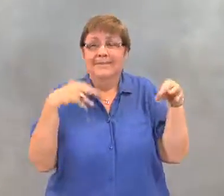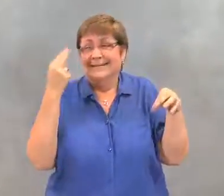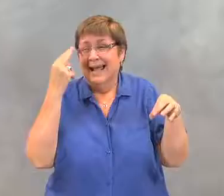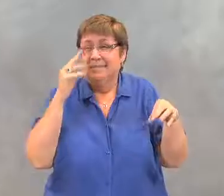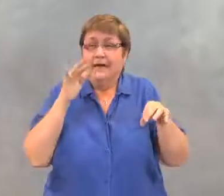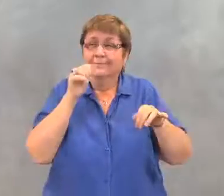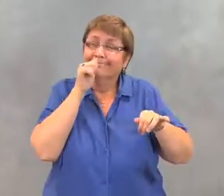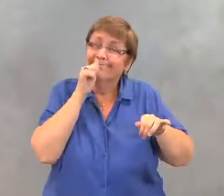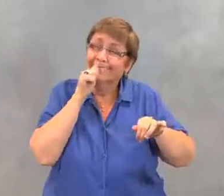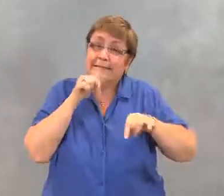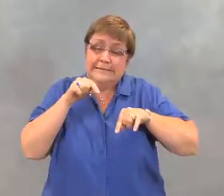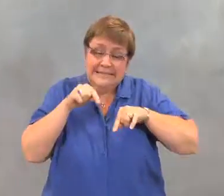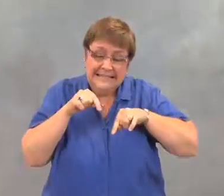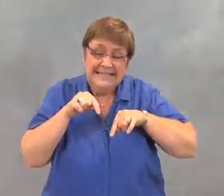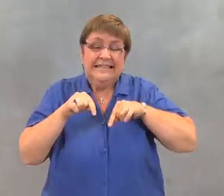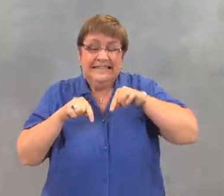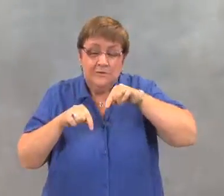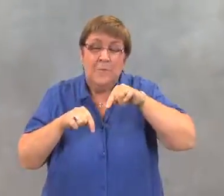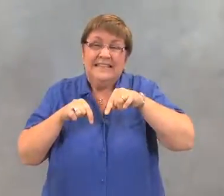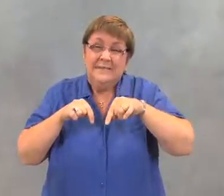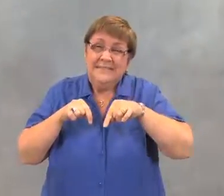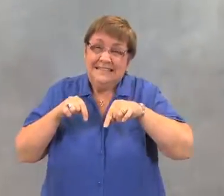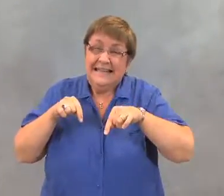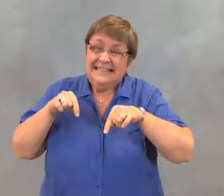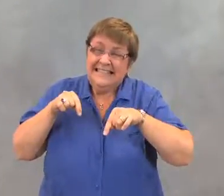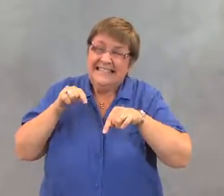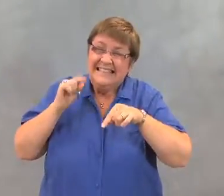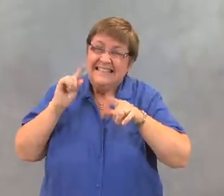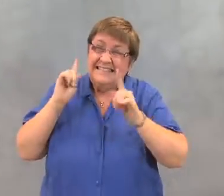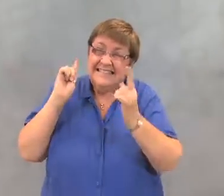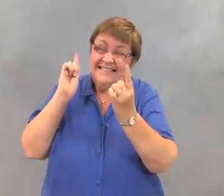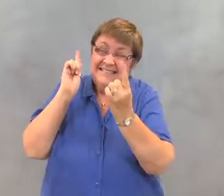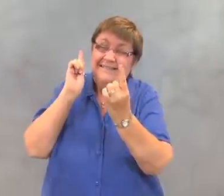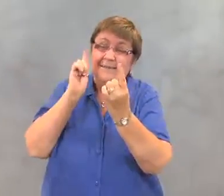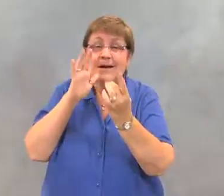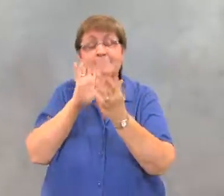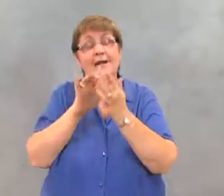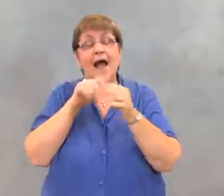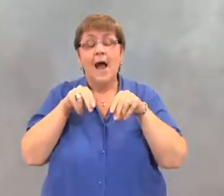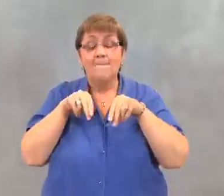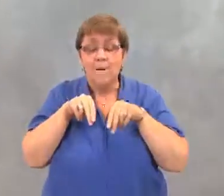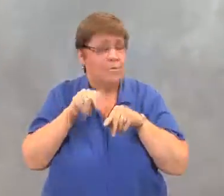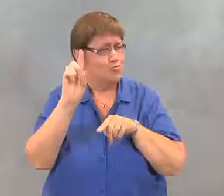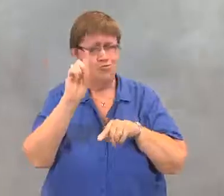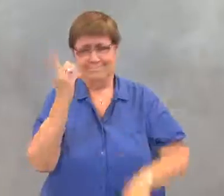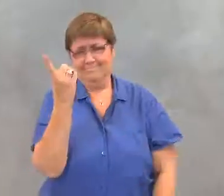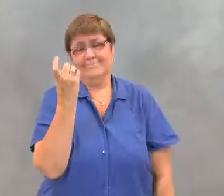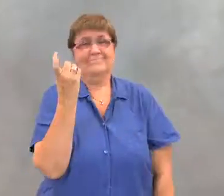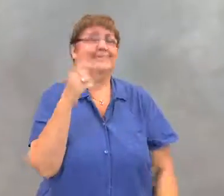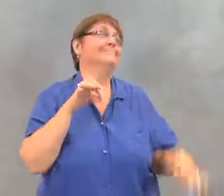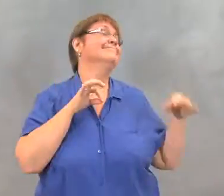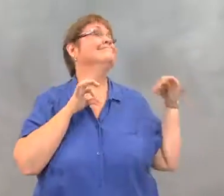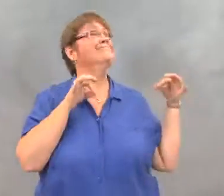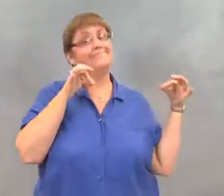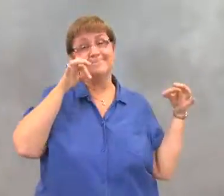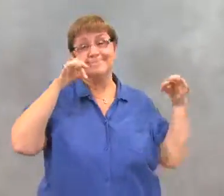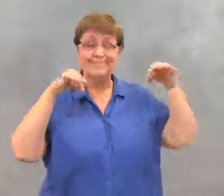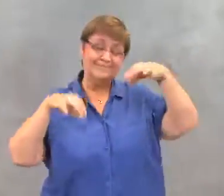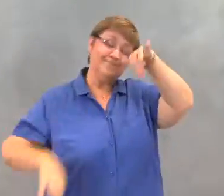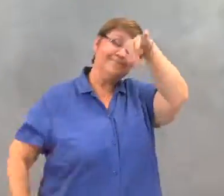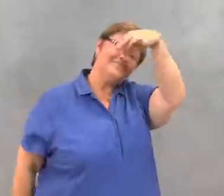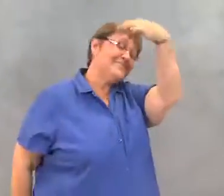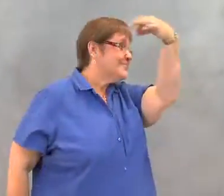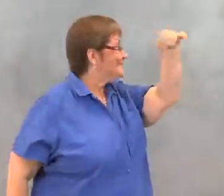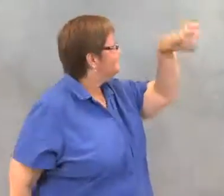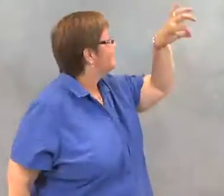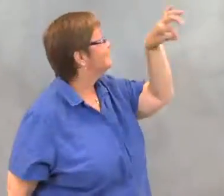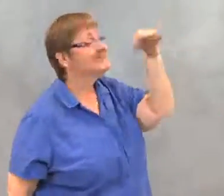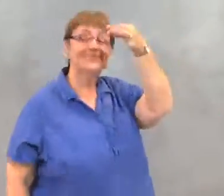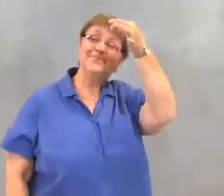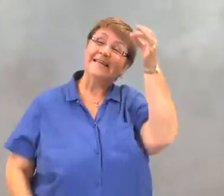My nephew slowly made his way out through the cold water.